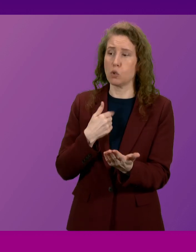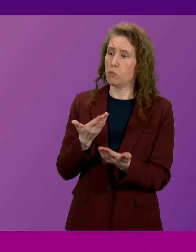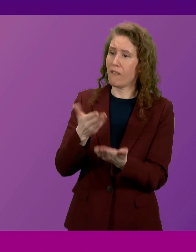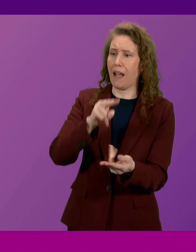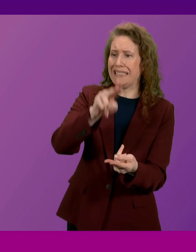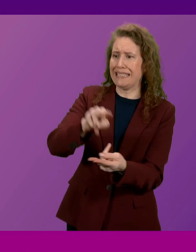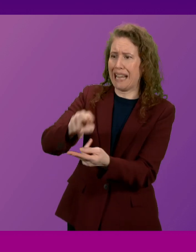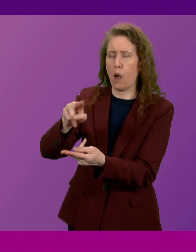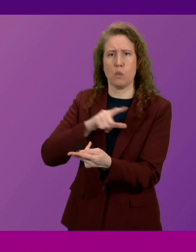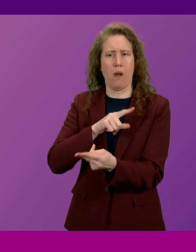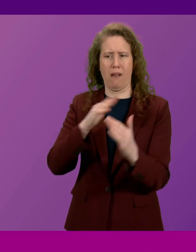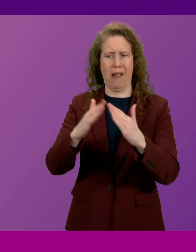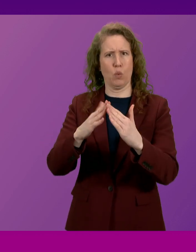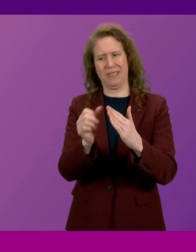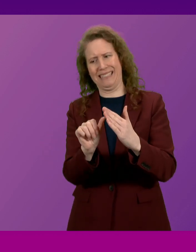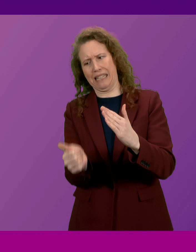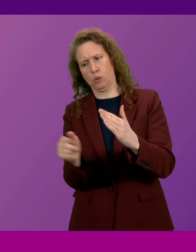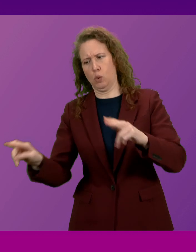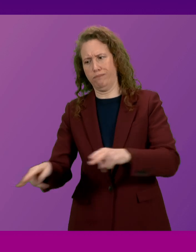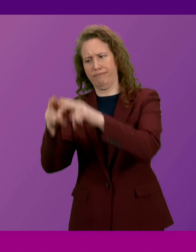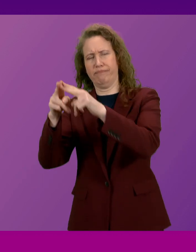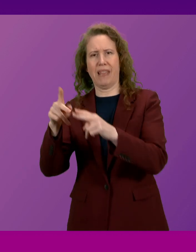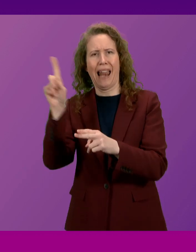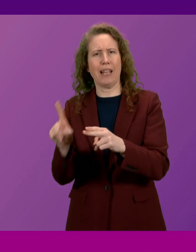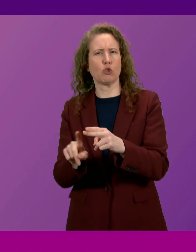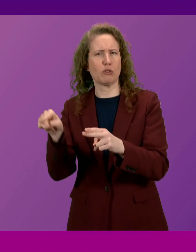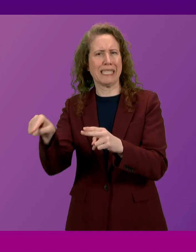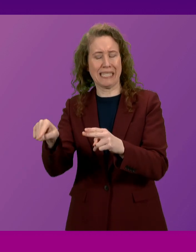near electricity infrastructure. The UK Government’s figures suggest that fewer than